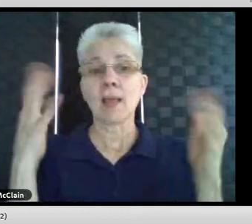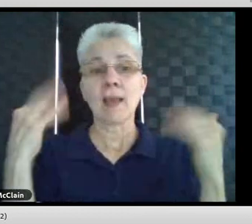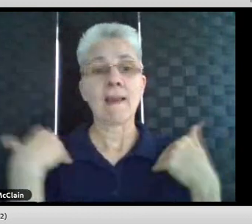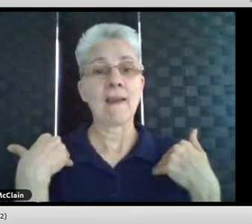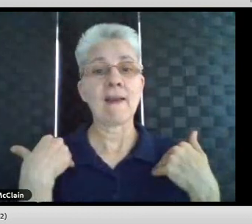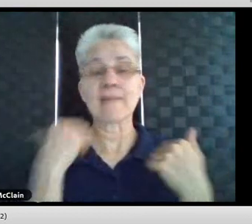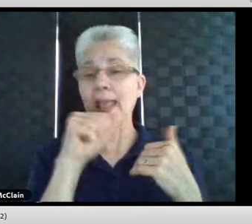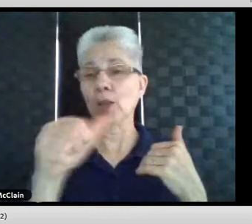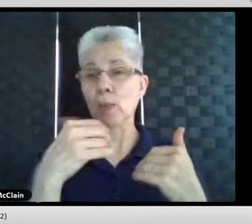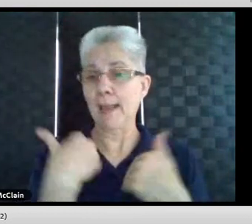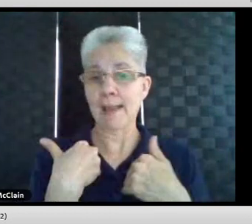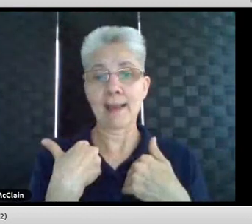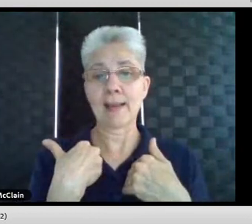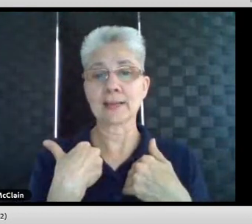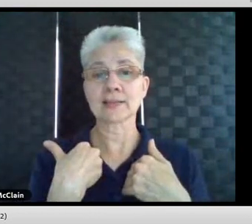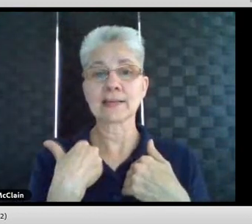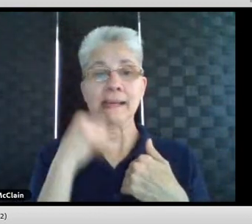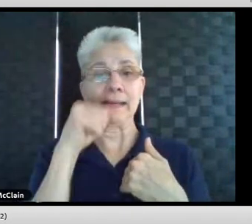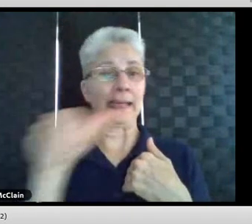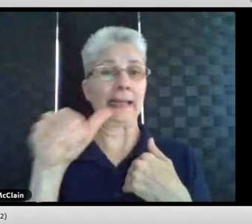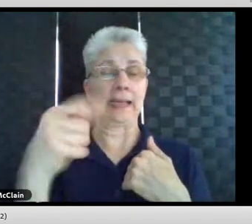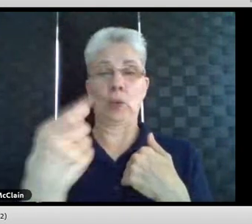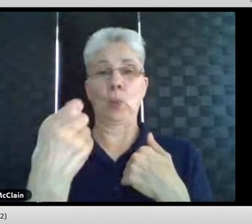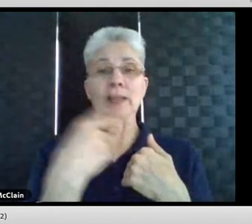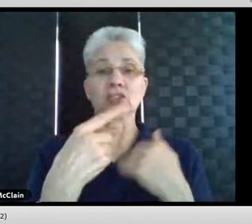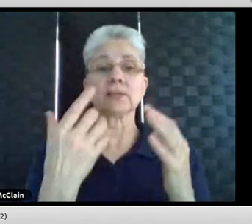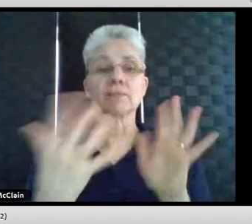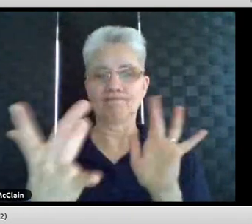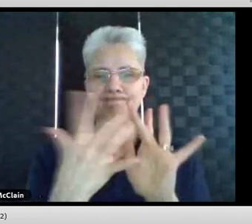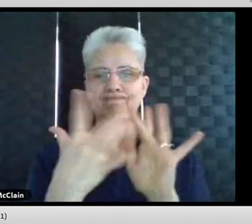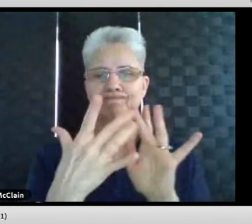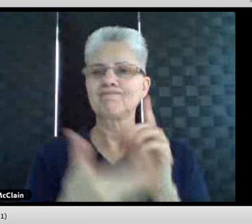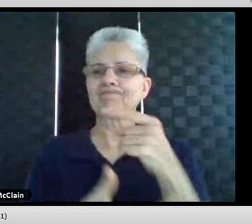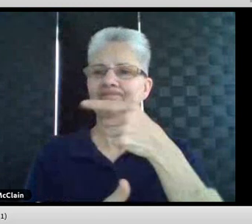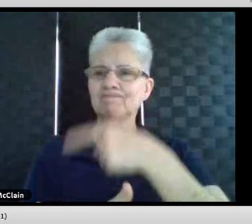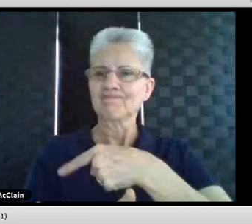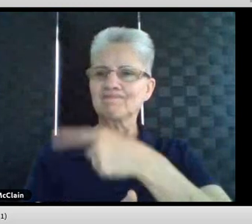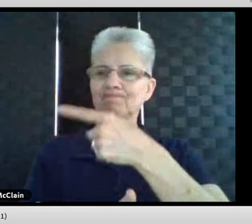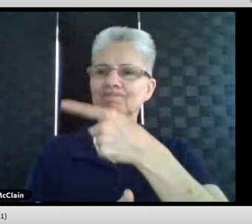If anybody has any questions, please feel free